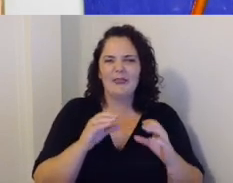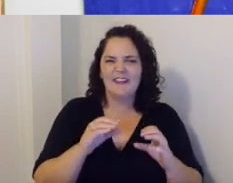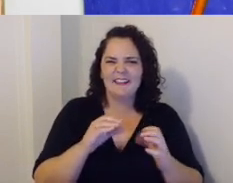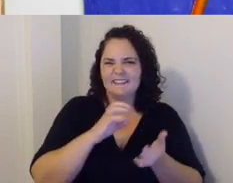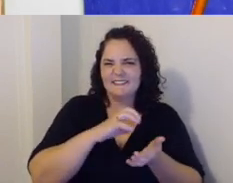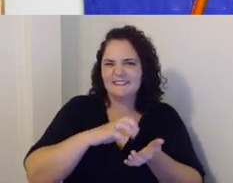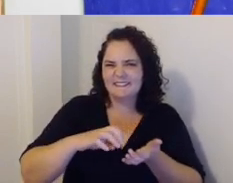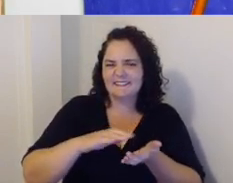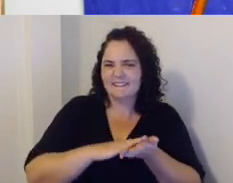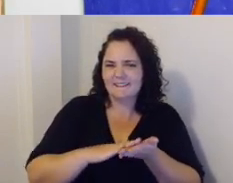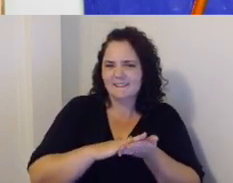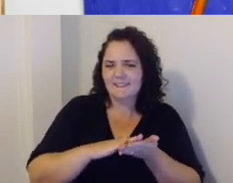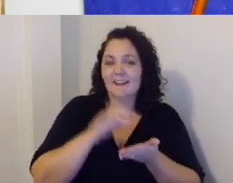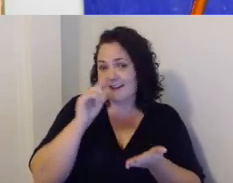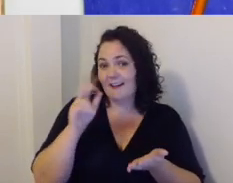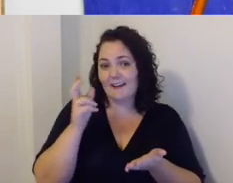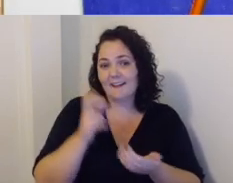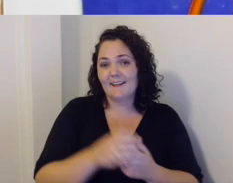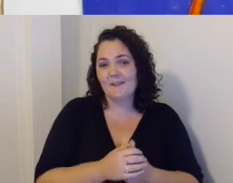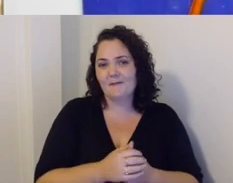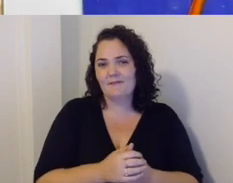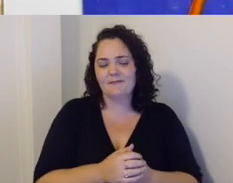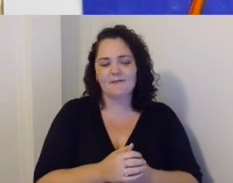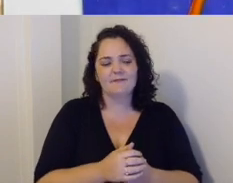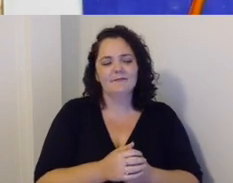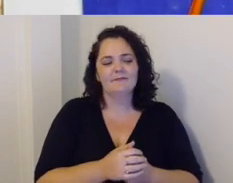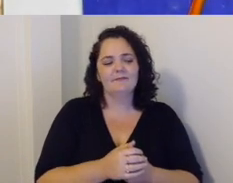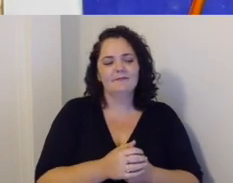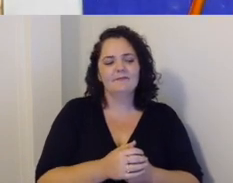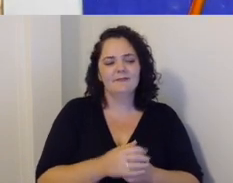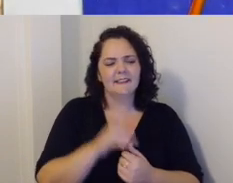but you also see that the cornstarch it doesn't tint, cornstarch doesn't have